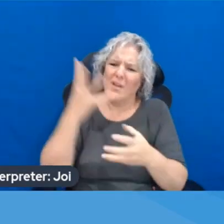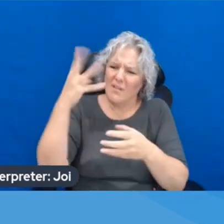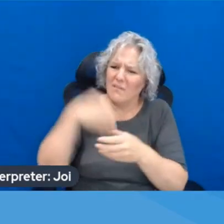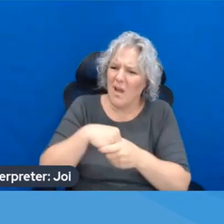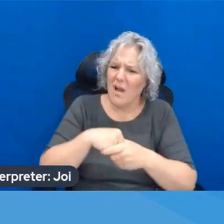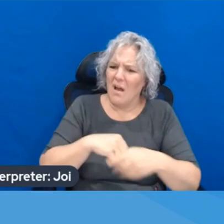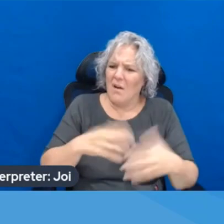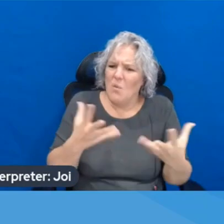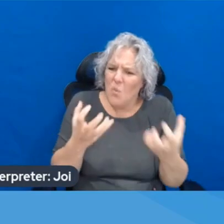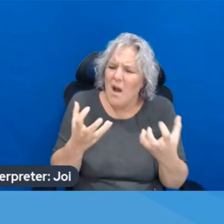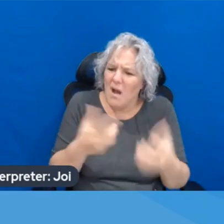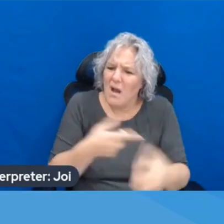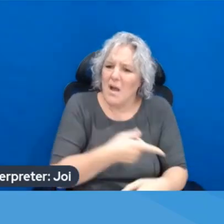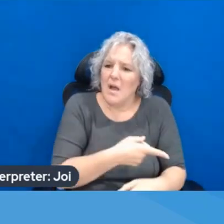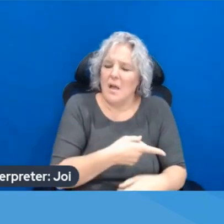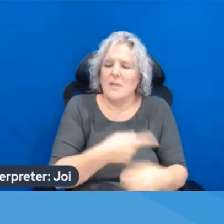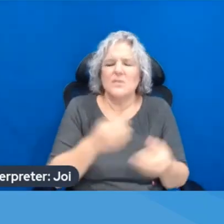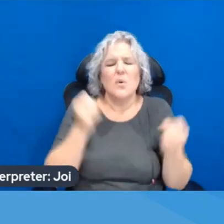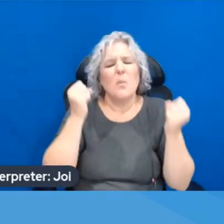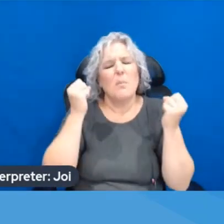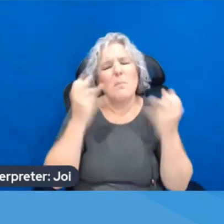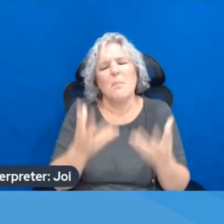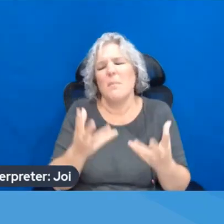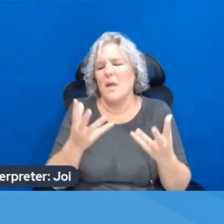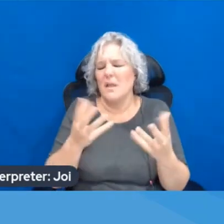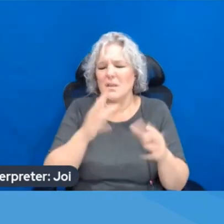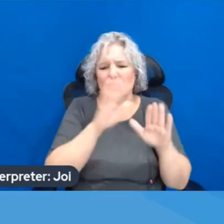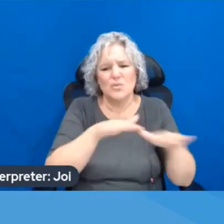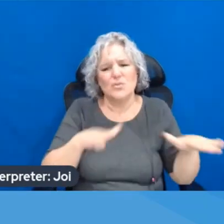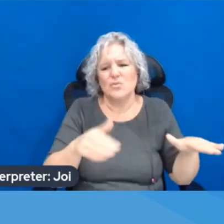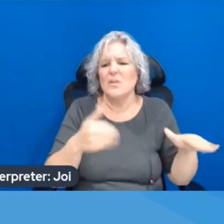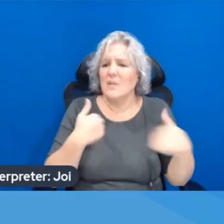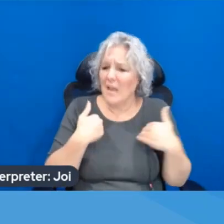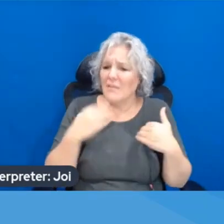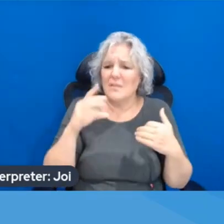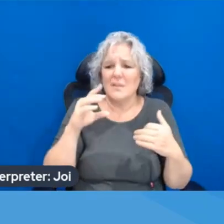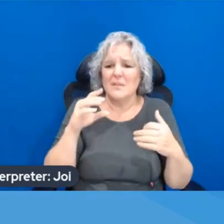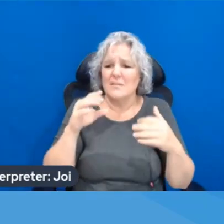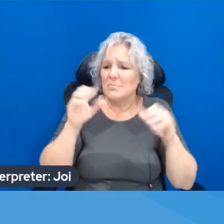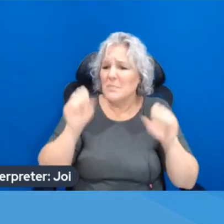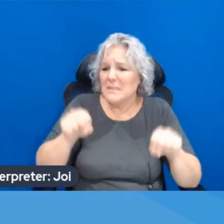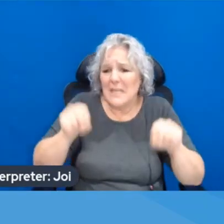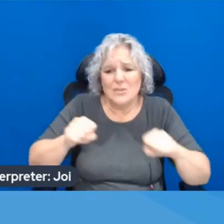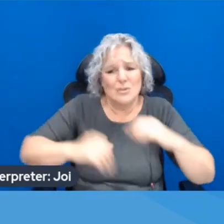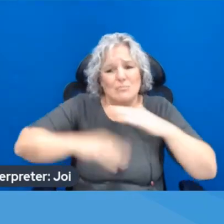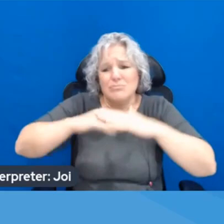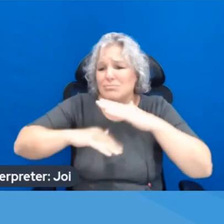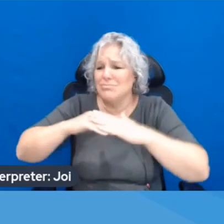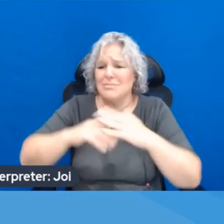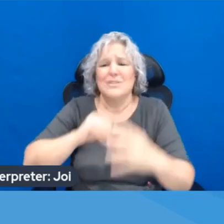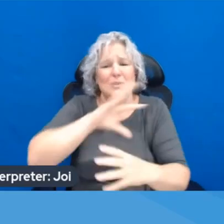There's just so much potential to use STEM opportunities as a vehicle to promote inclusion.